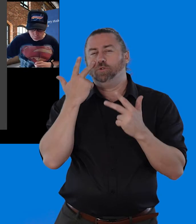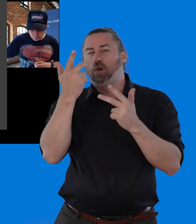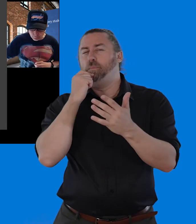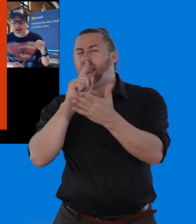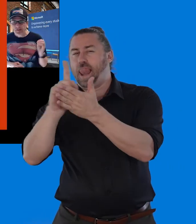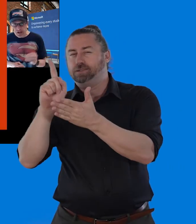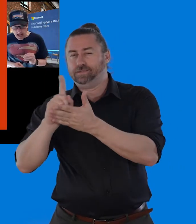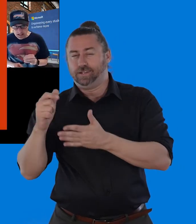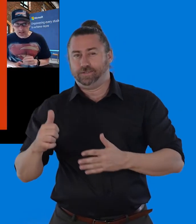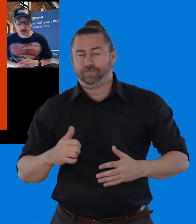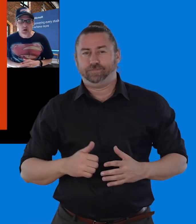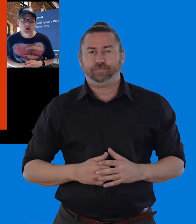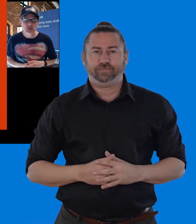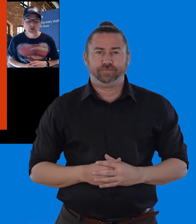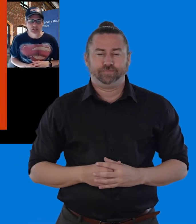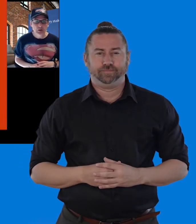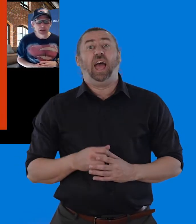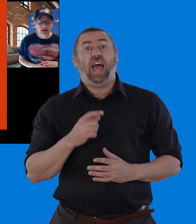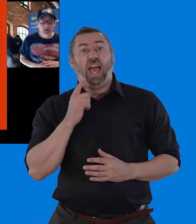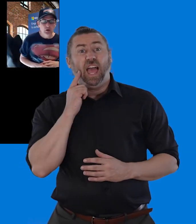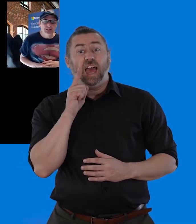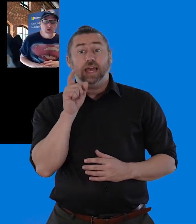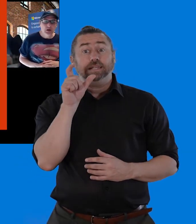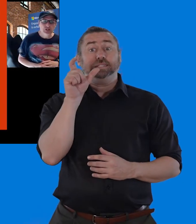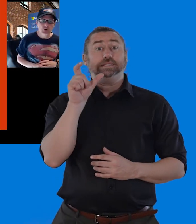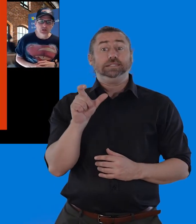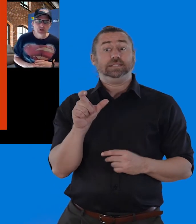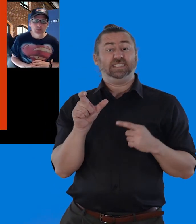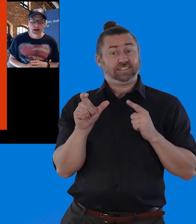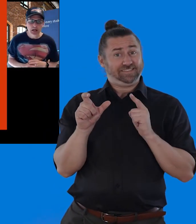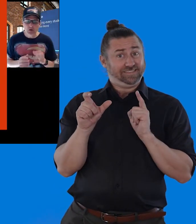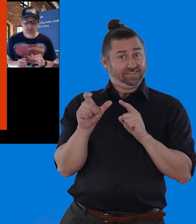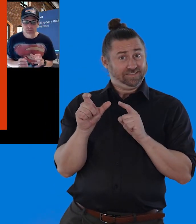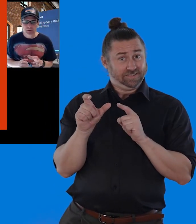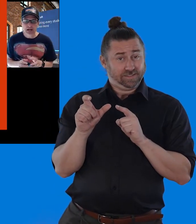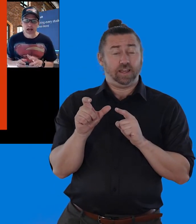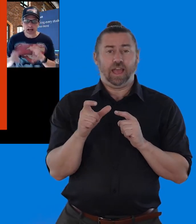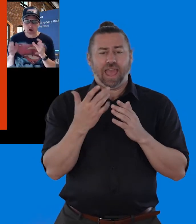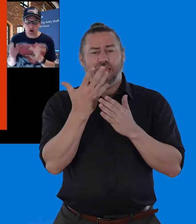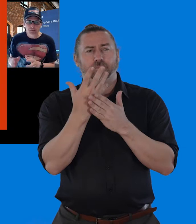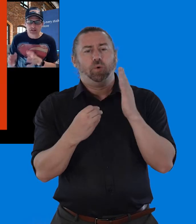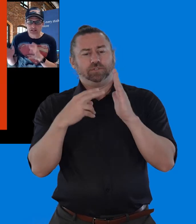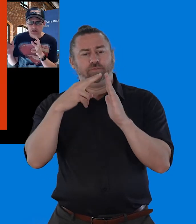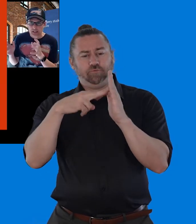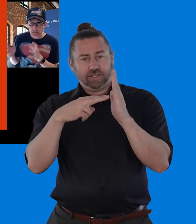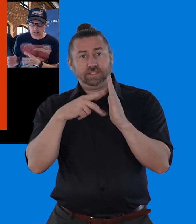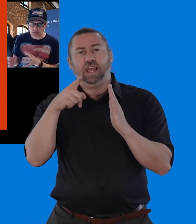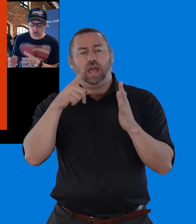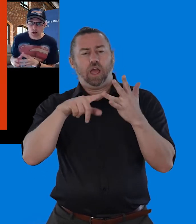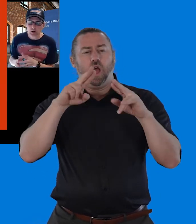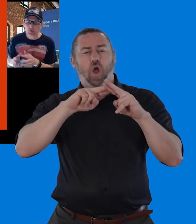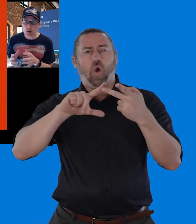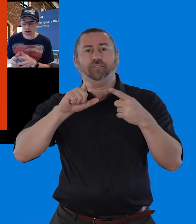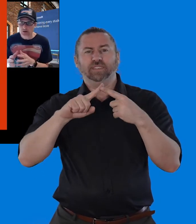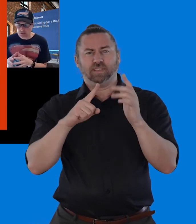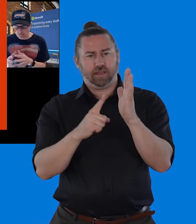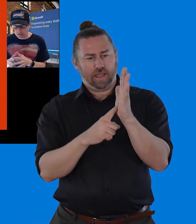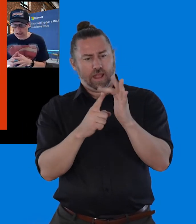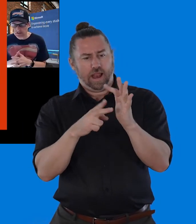Now, the next thing I wanna talk to you about, though, is I want to talk to you about Immersive Reader in Office Lens, alright, or Microsoft Lens.